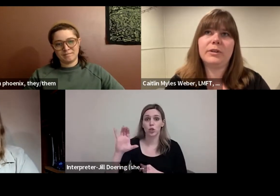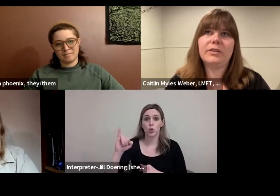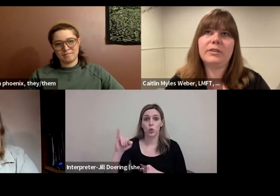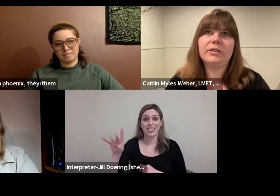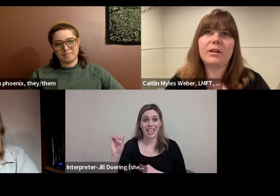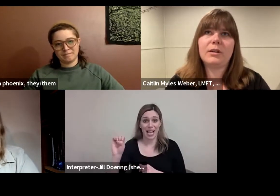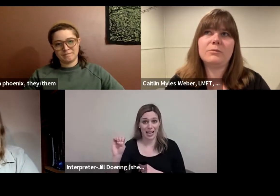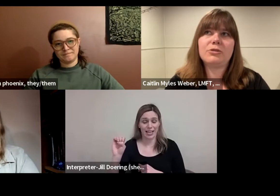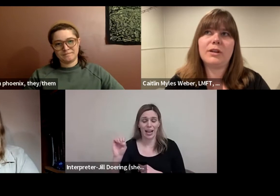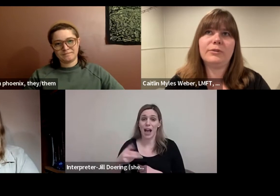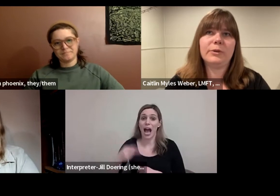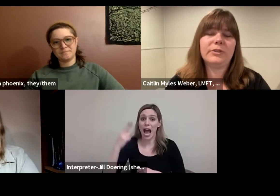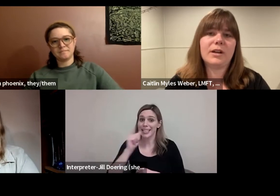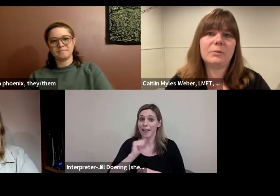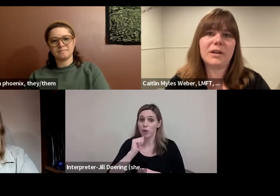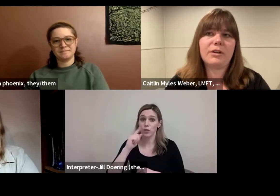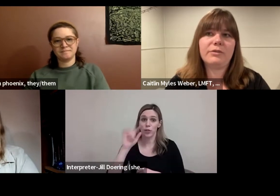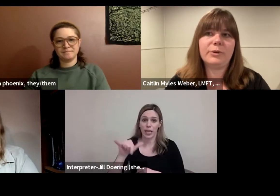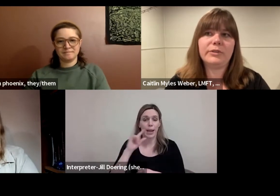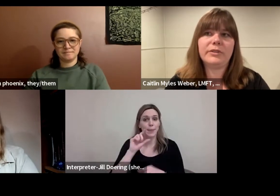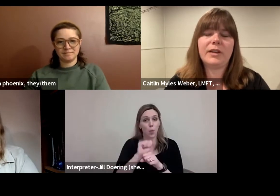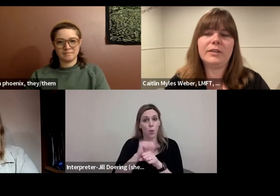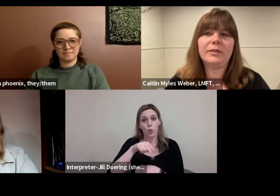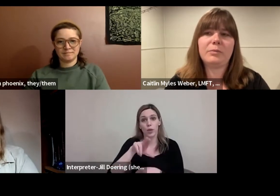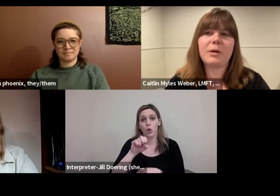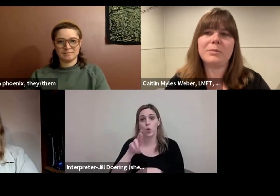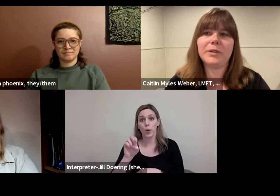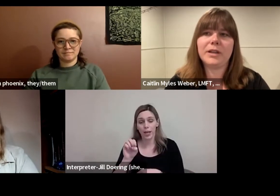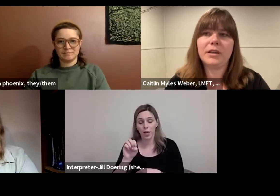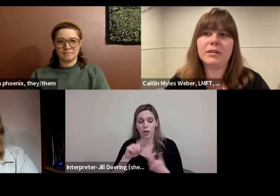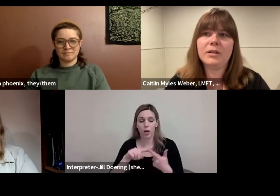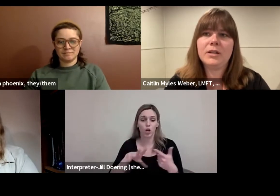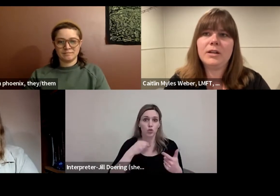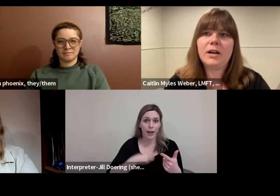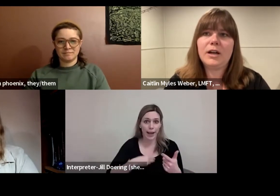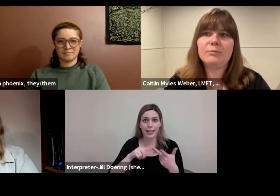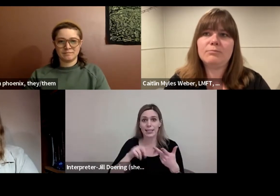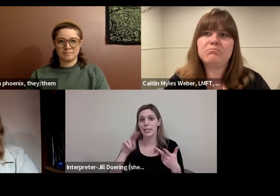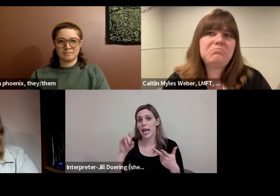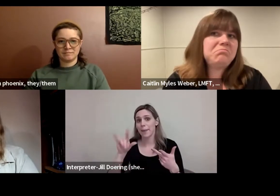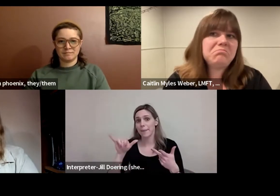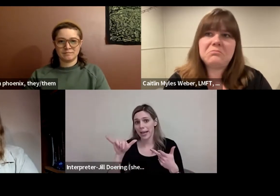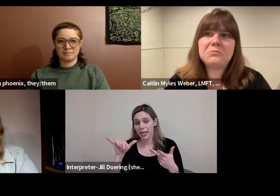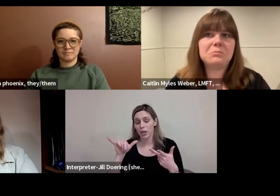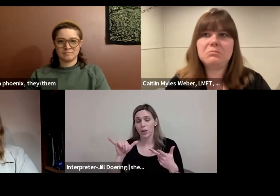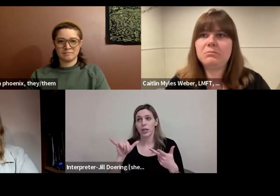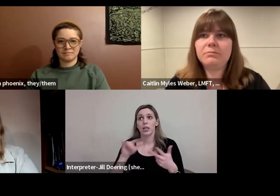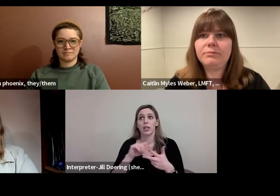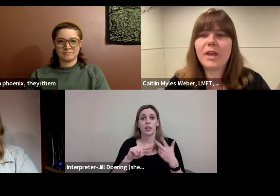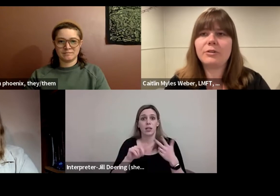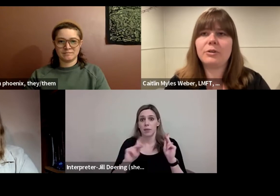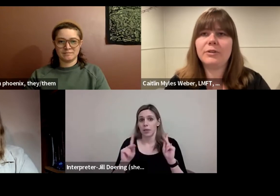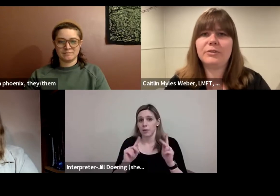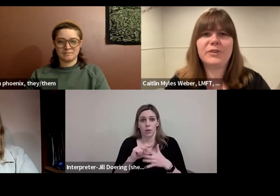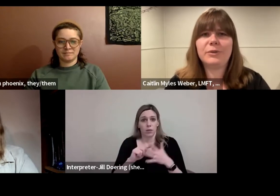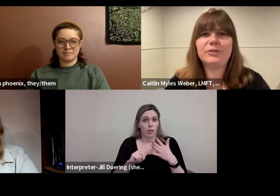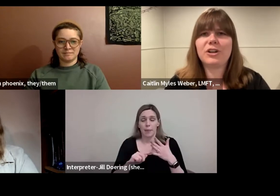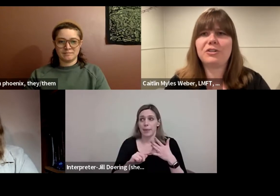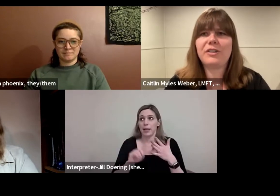and with trans folks and nonbinary folks has probably, I don't know if it was chicken or the egg,